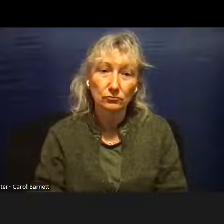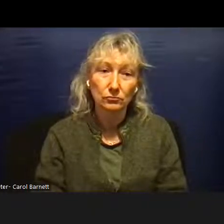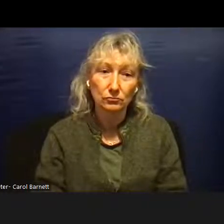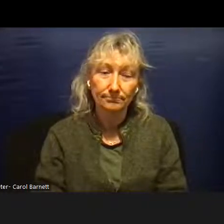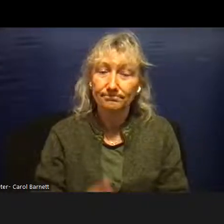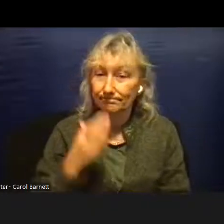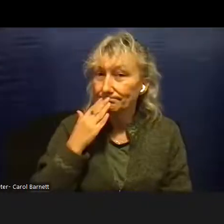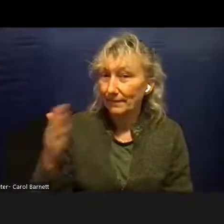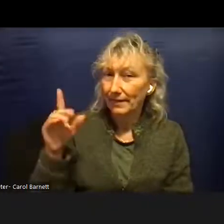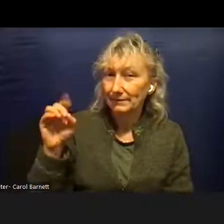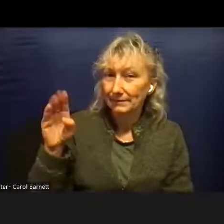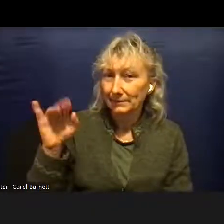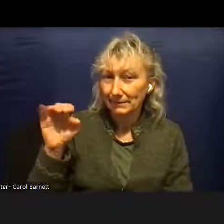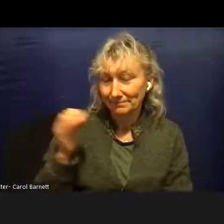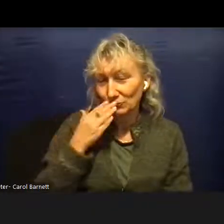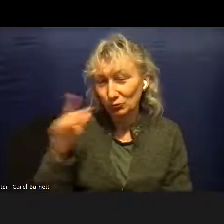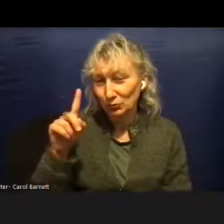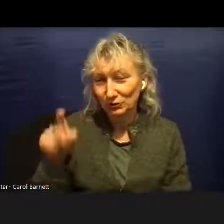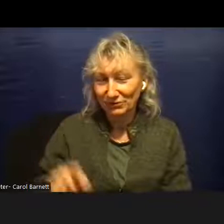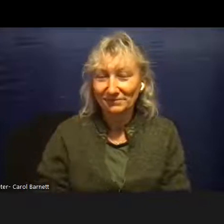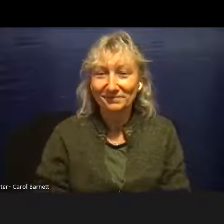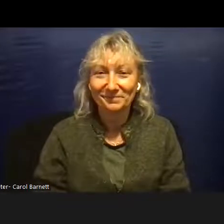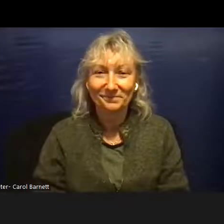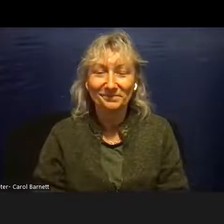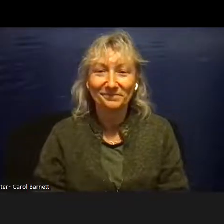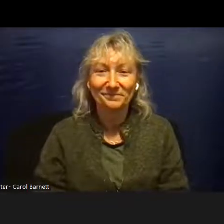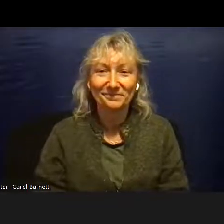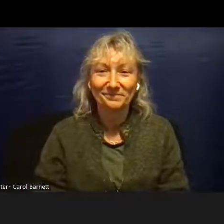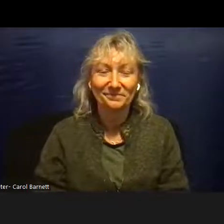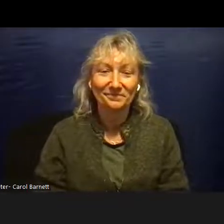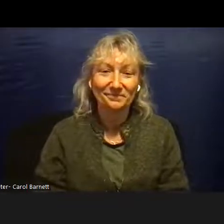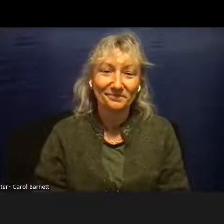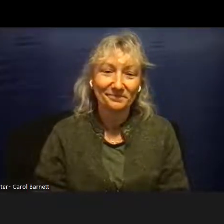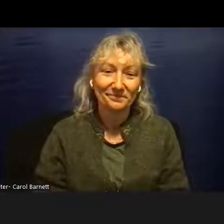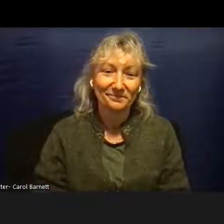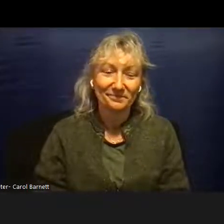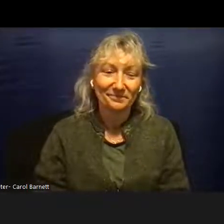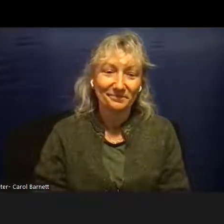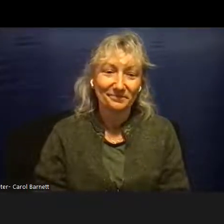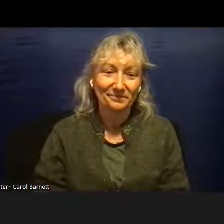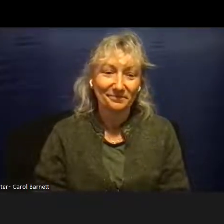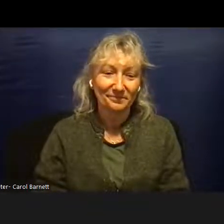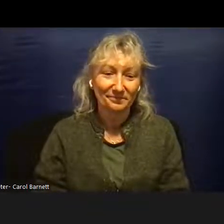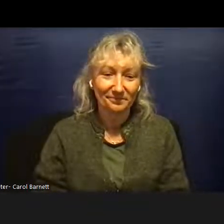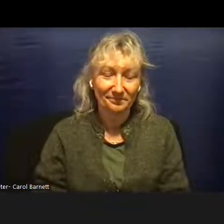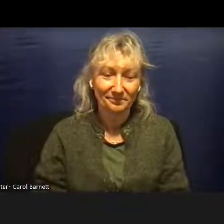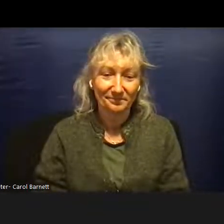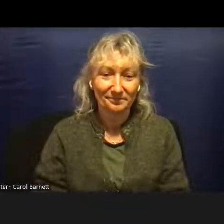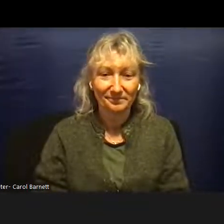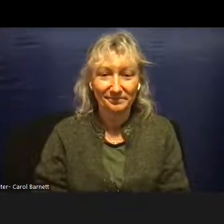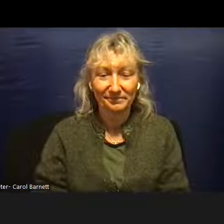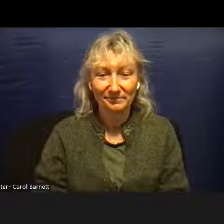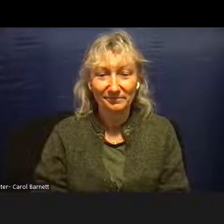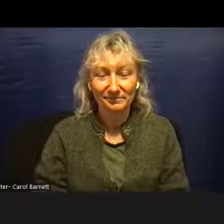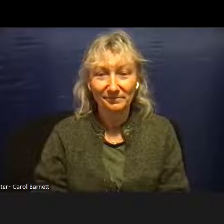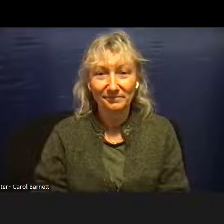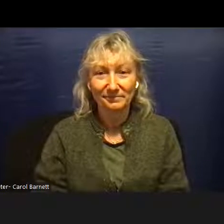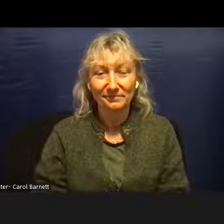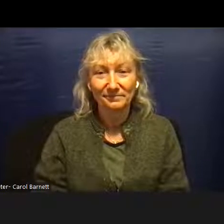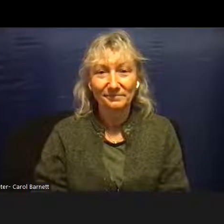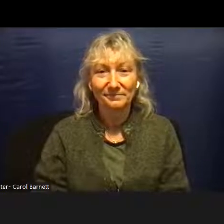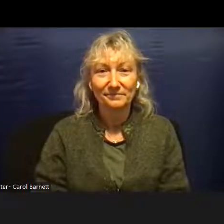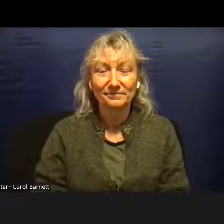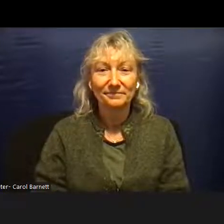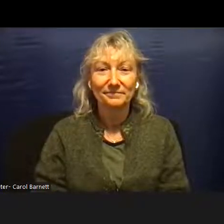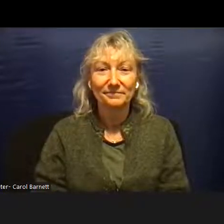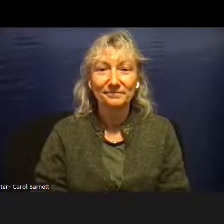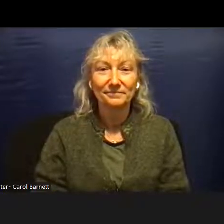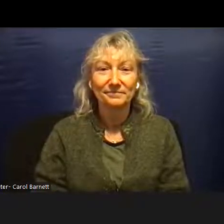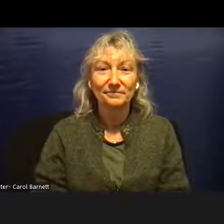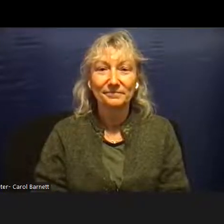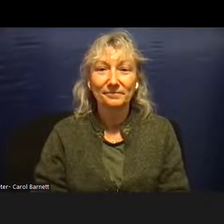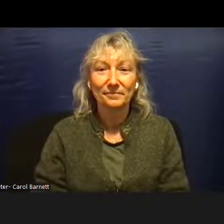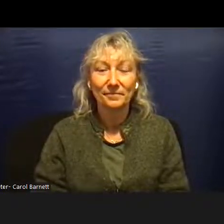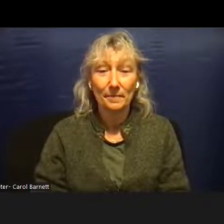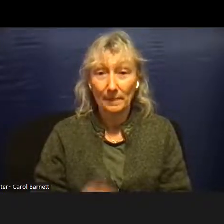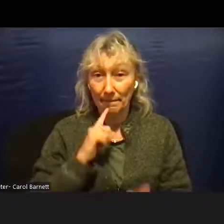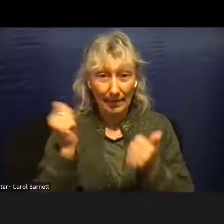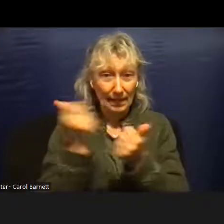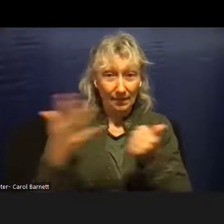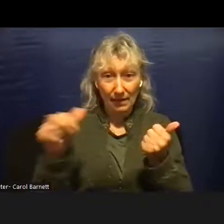You know this umbrella? Thank you.